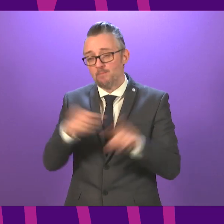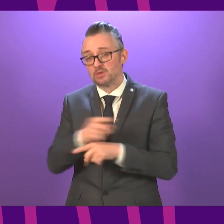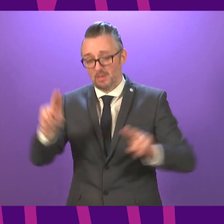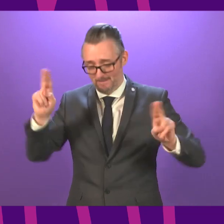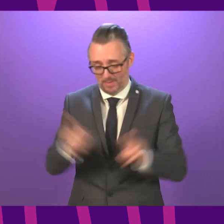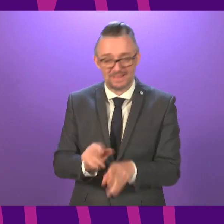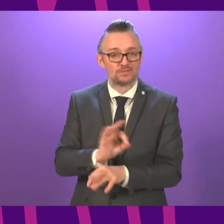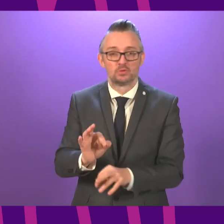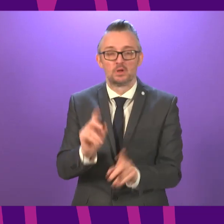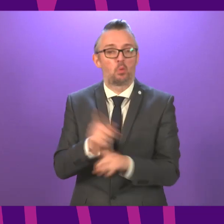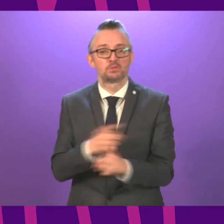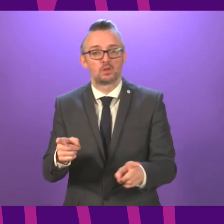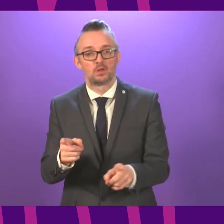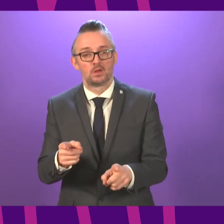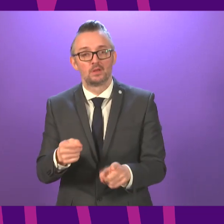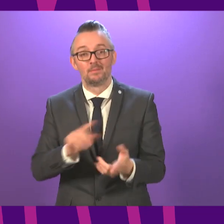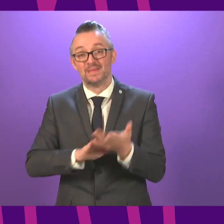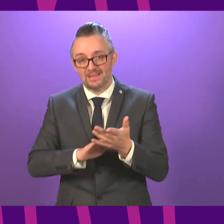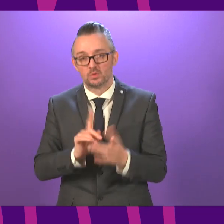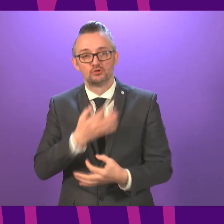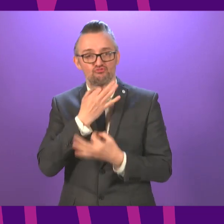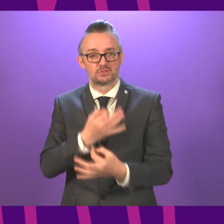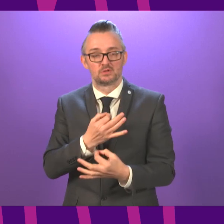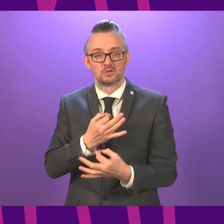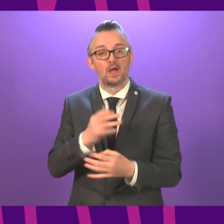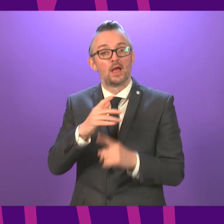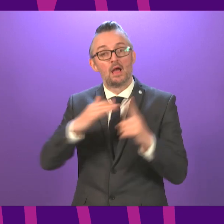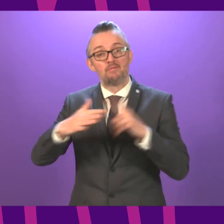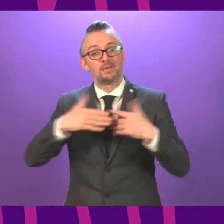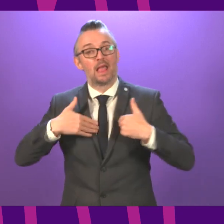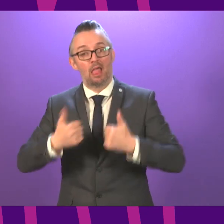because environmental health officers are under a lot of pressure to assist with inspections of